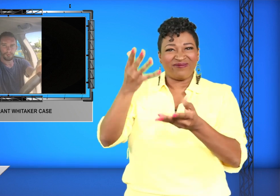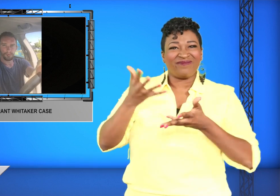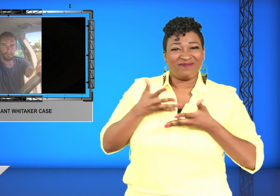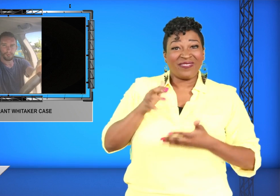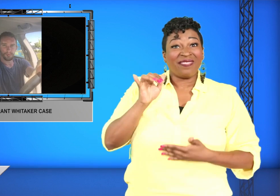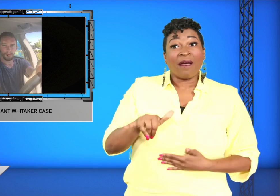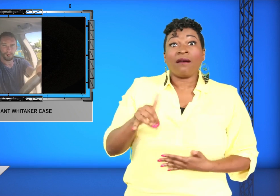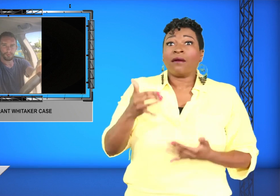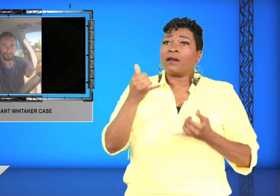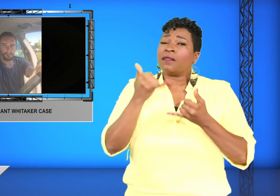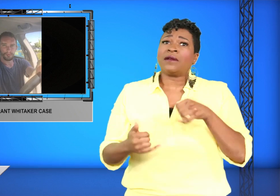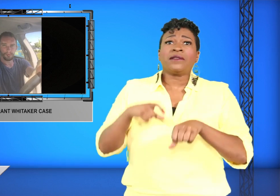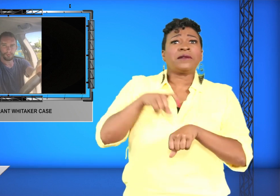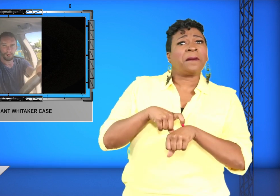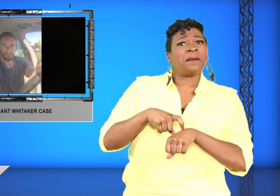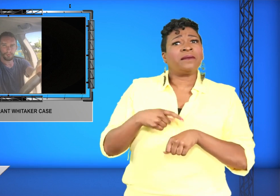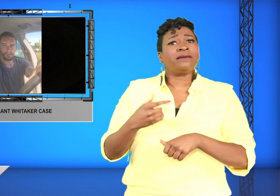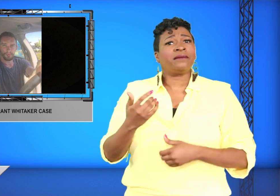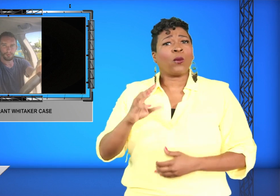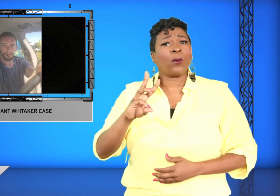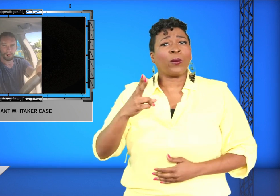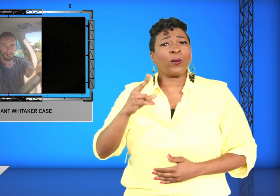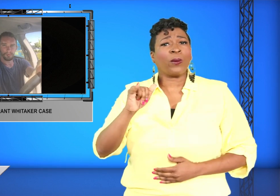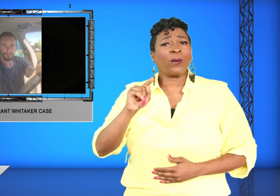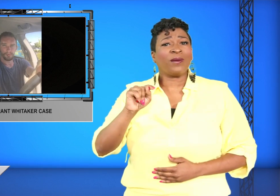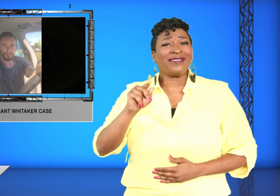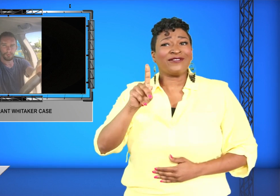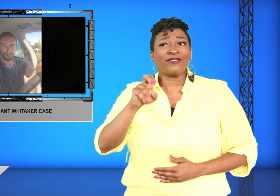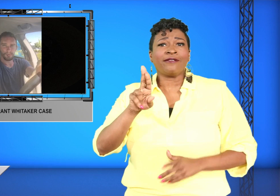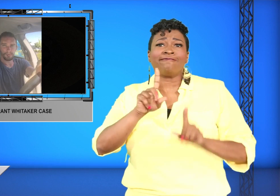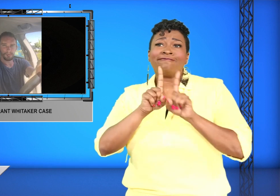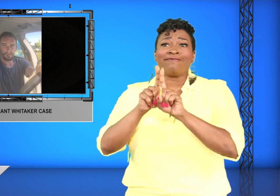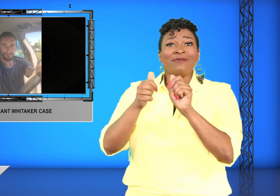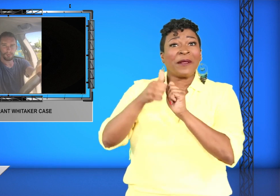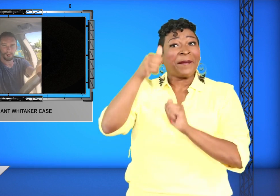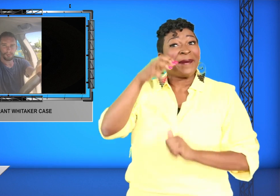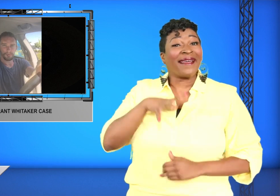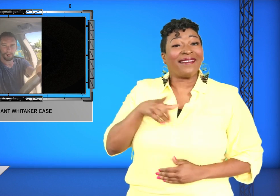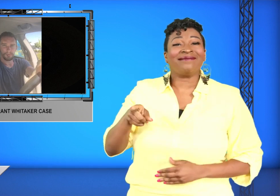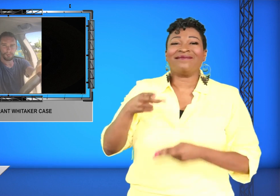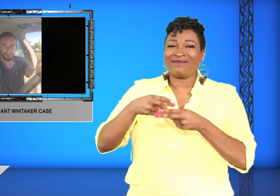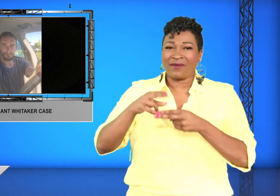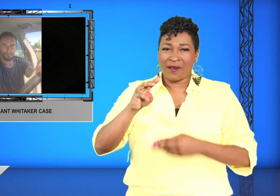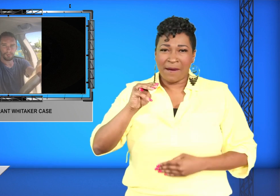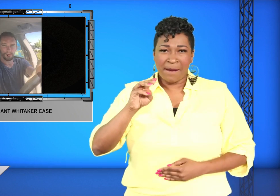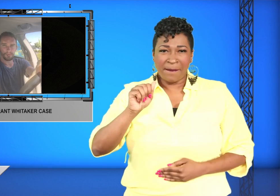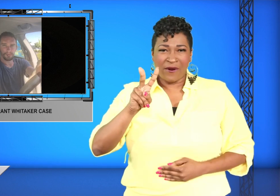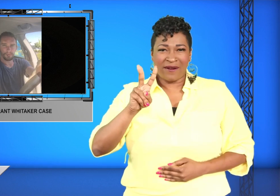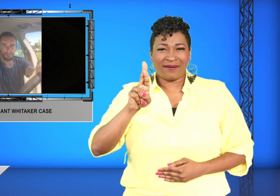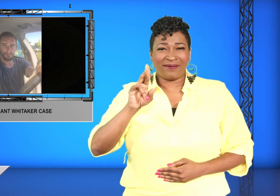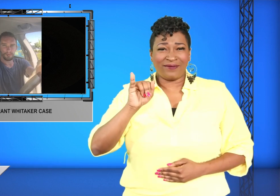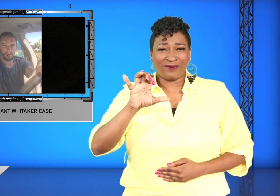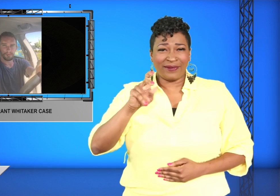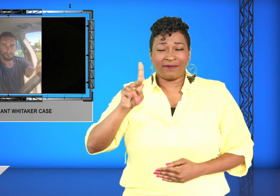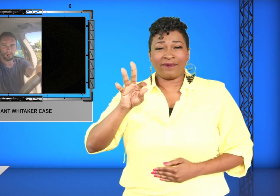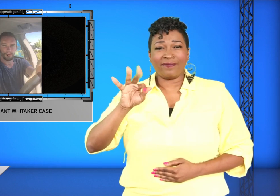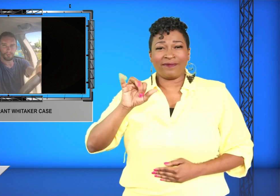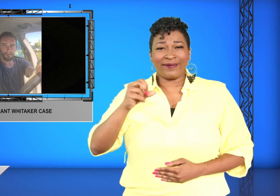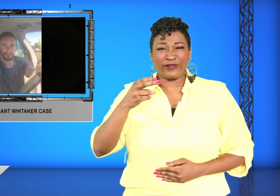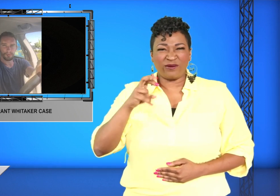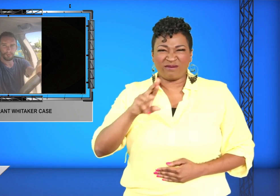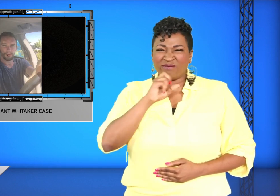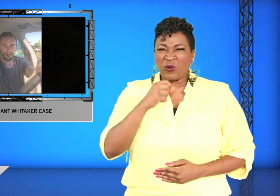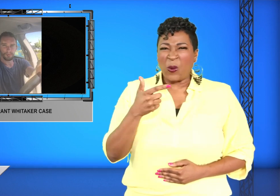They informed us that the man last seen with Whitaker, twenty-one-year-old Mavrick Fisher,